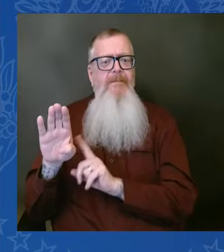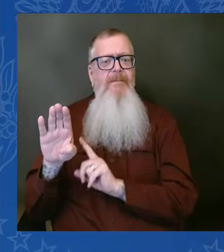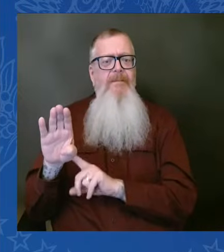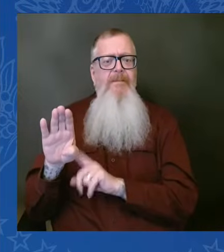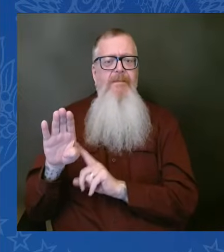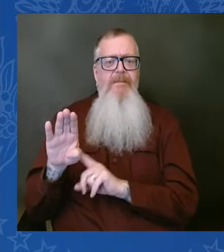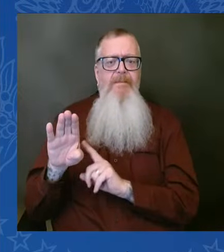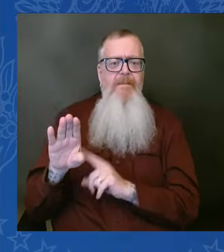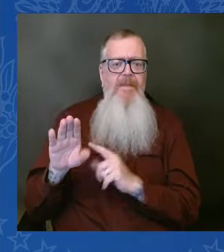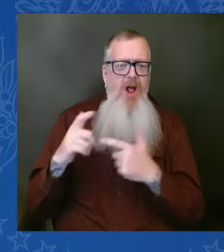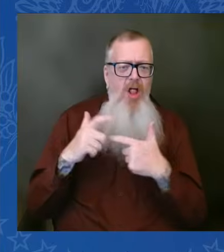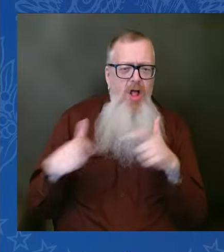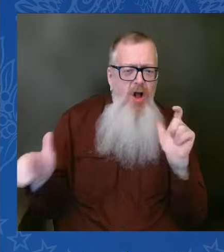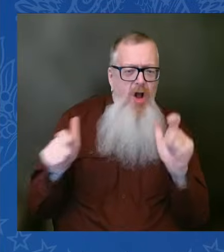And guess what? The average salary: